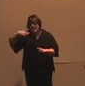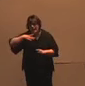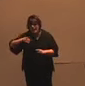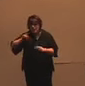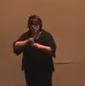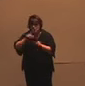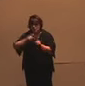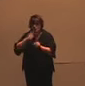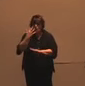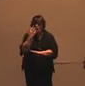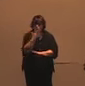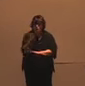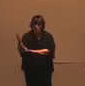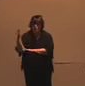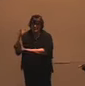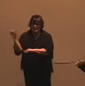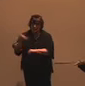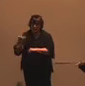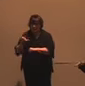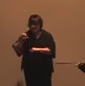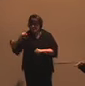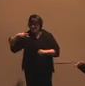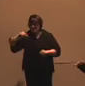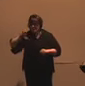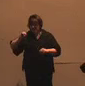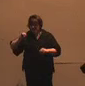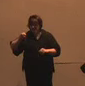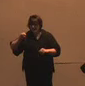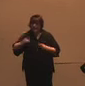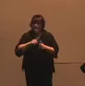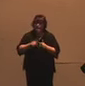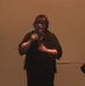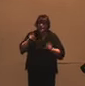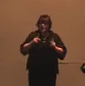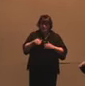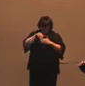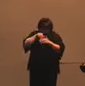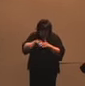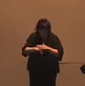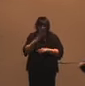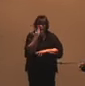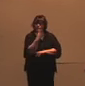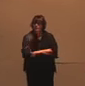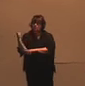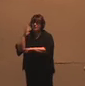Then people can select the space according to their behaviors.